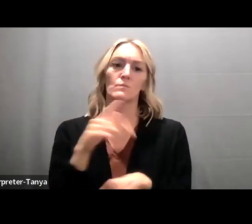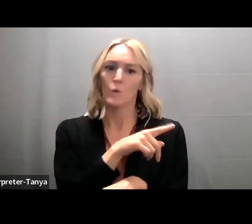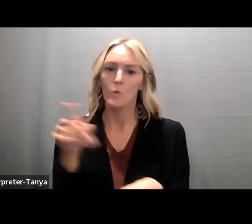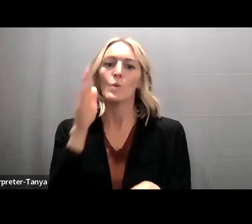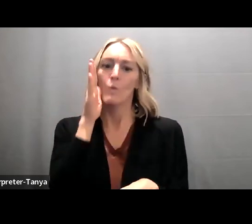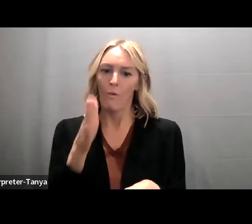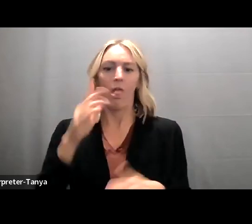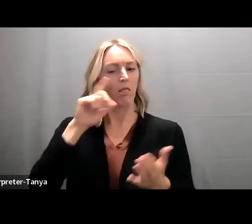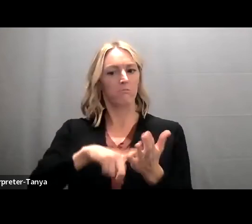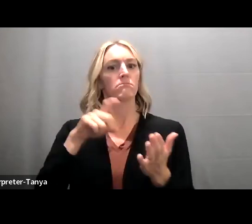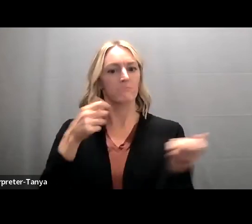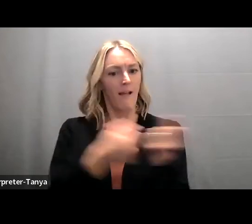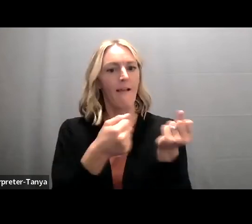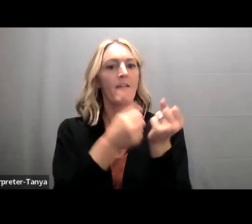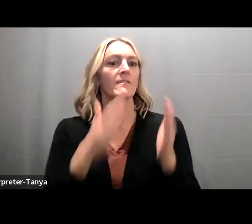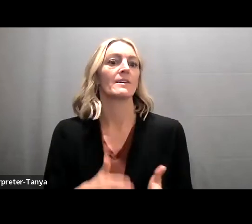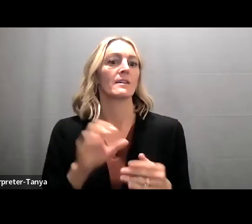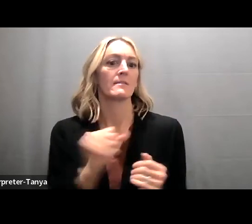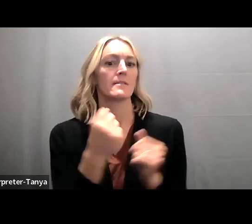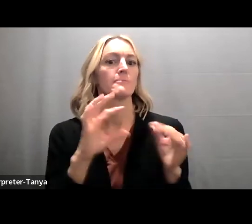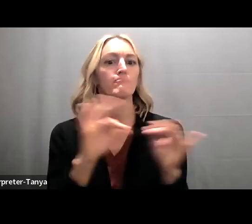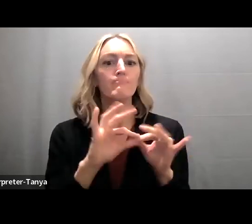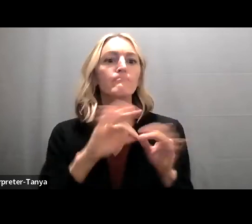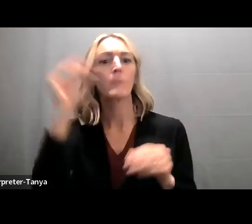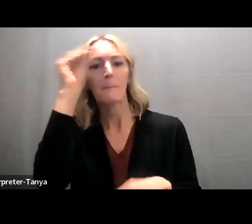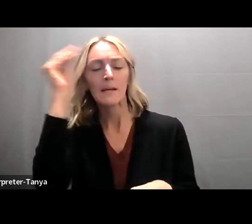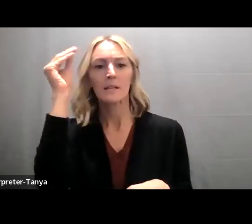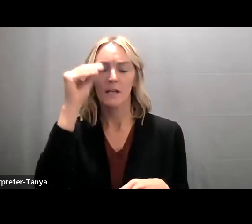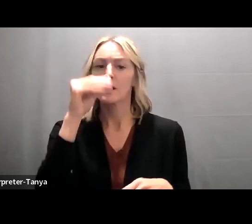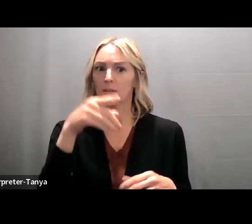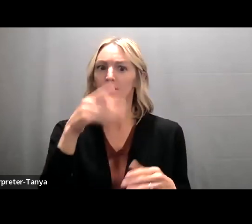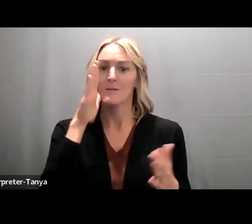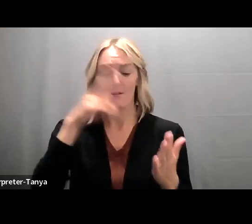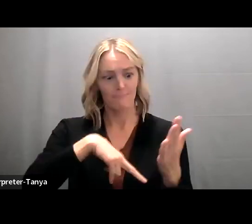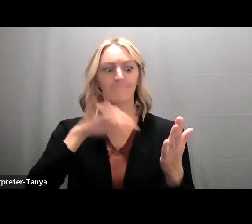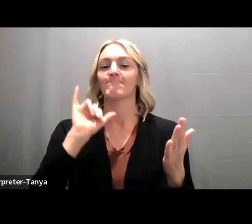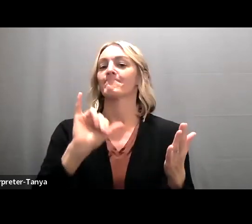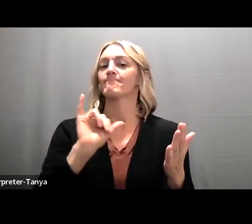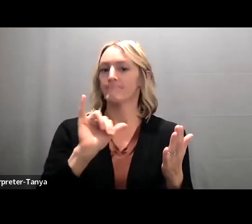You will read them and know wait a second somebody was at the table who really got us heard.